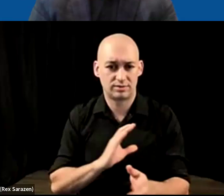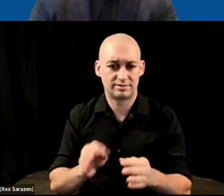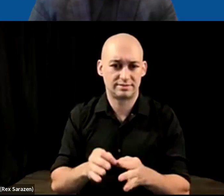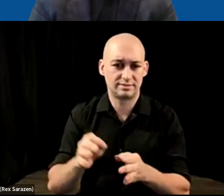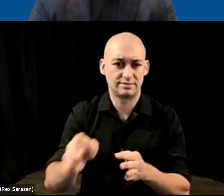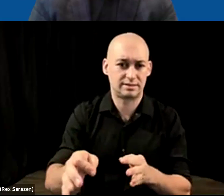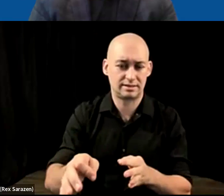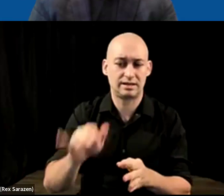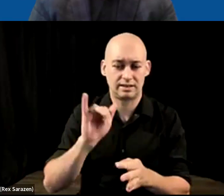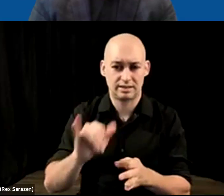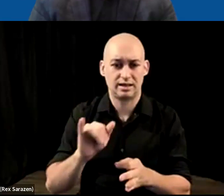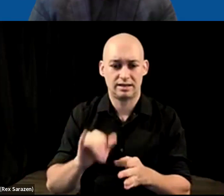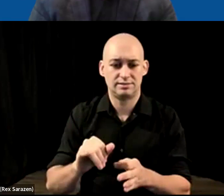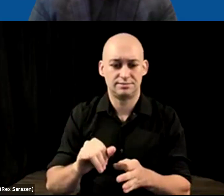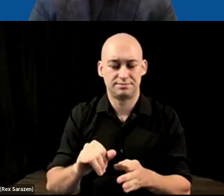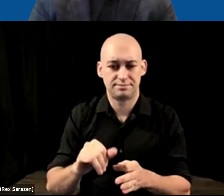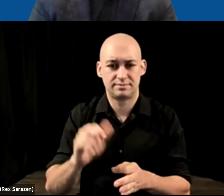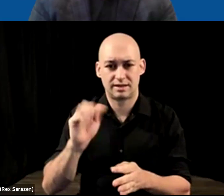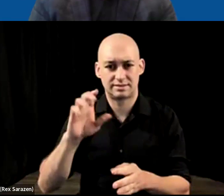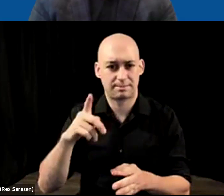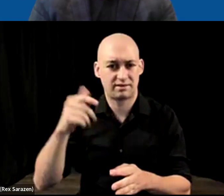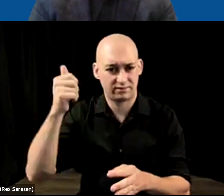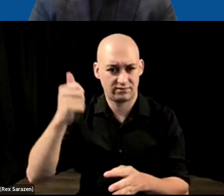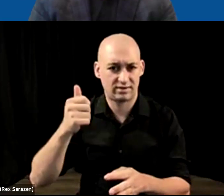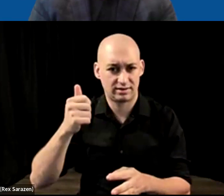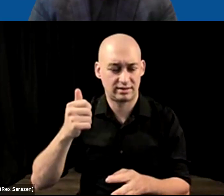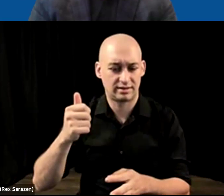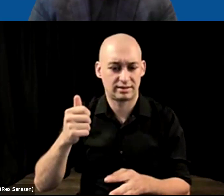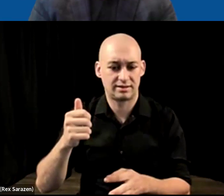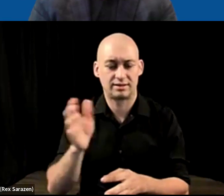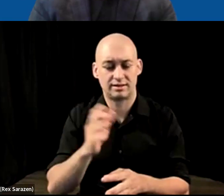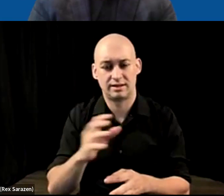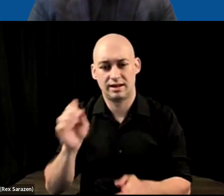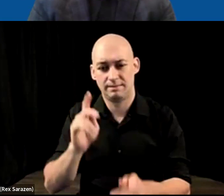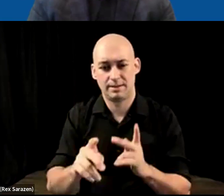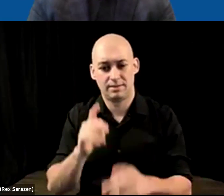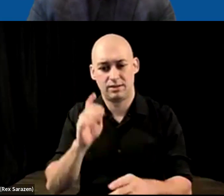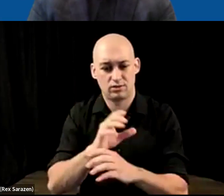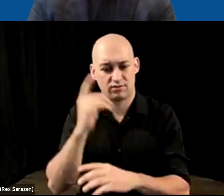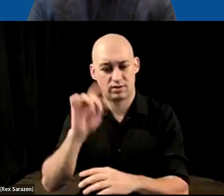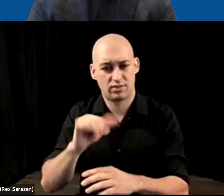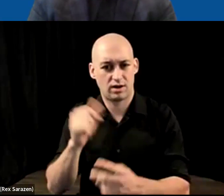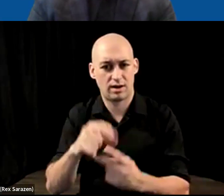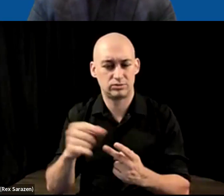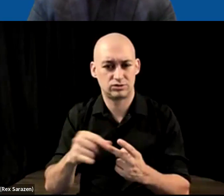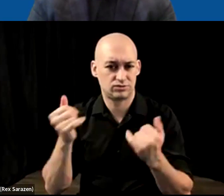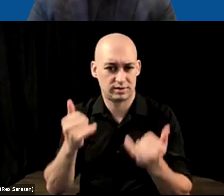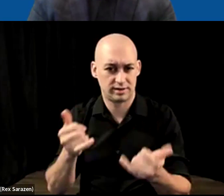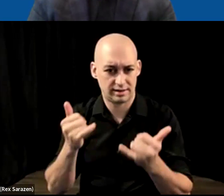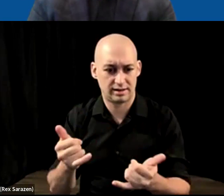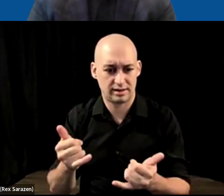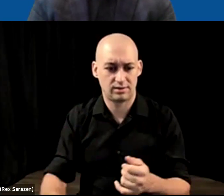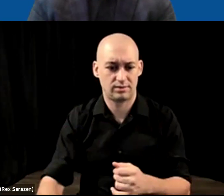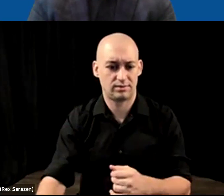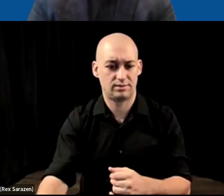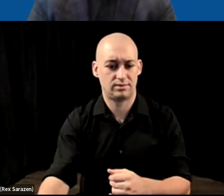for each ACP funding and folks looking at other options right now, you know, we're just monitoring